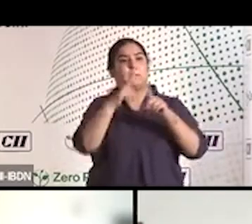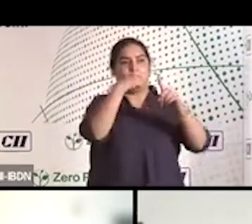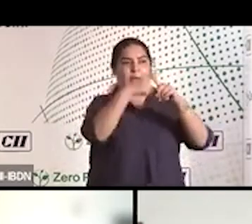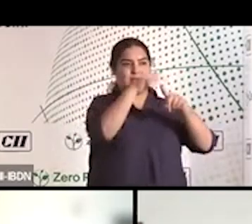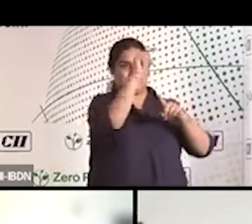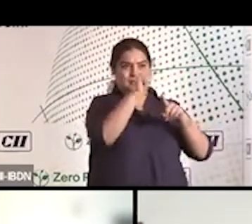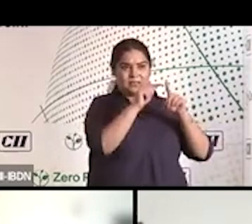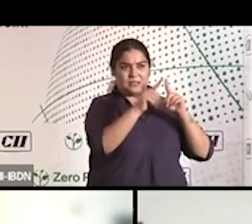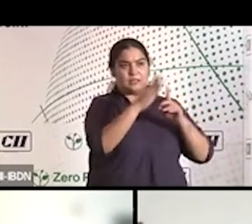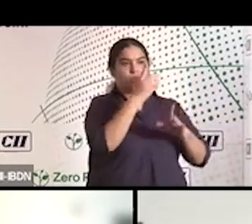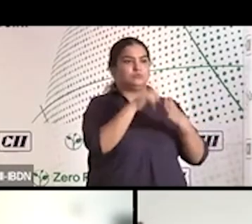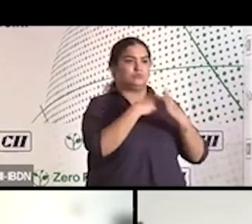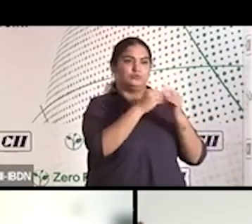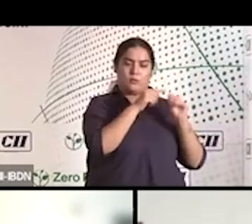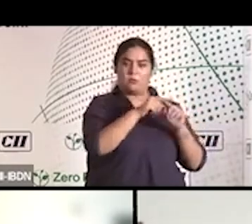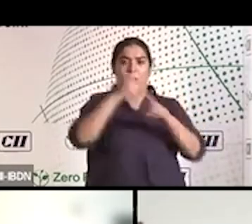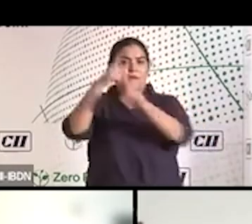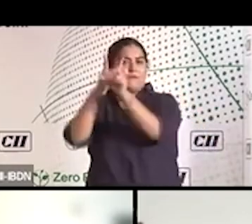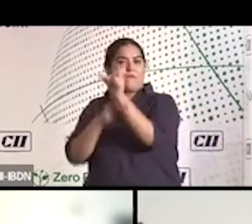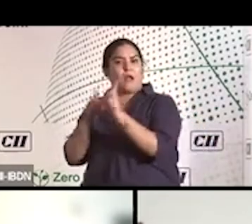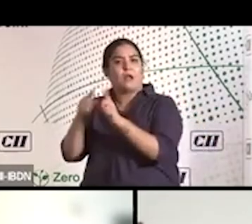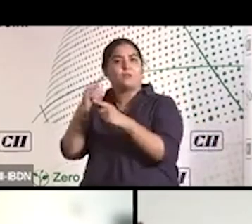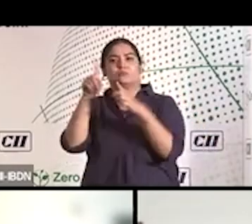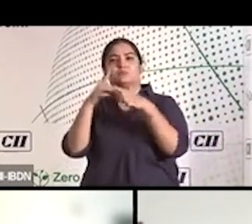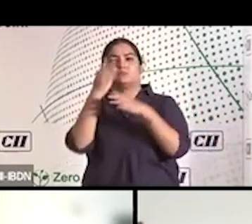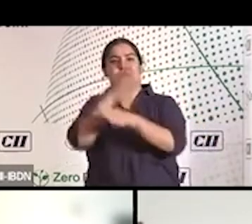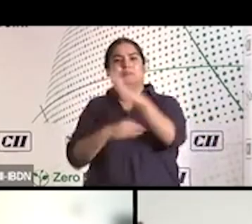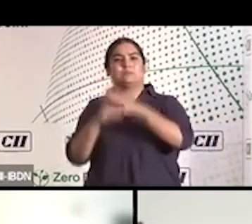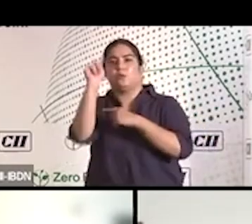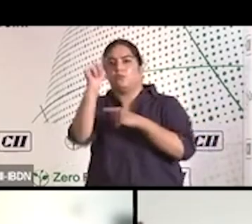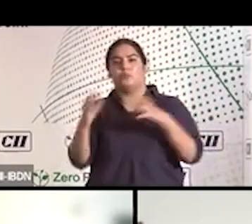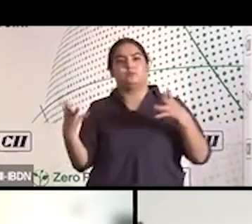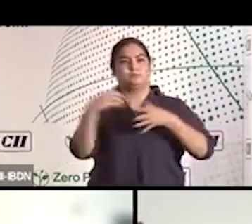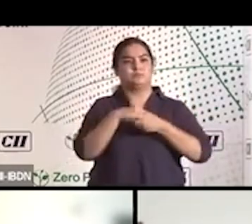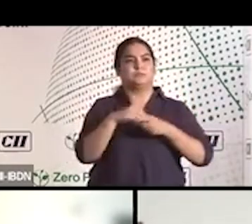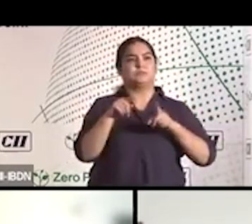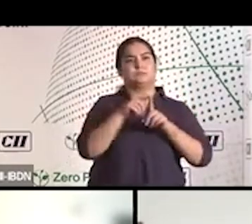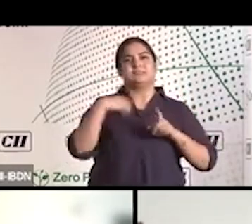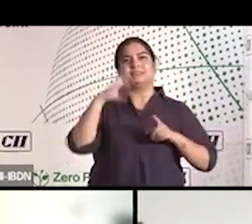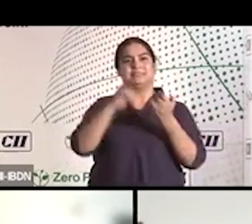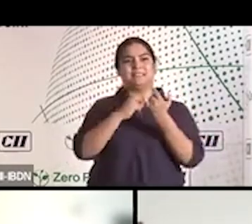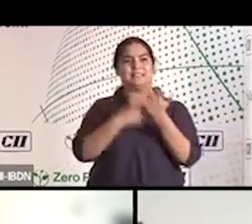and tried to do a match with production Human resource person and I see. Is our person right?